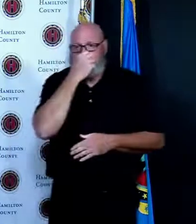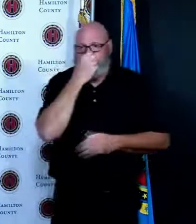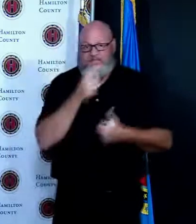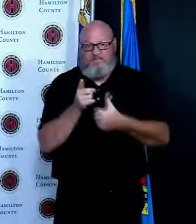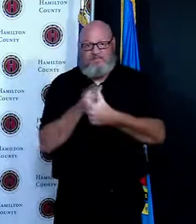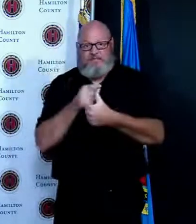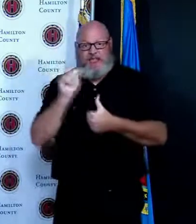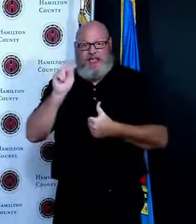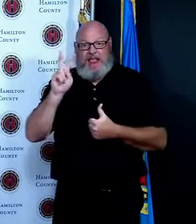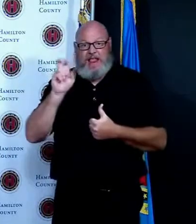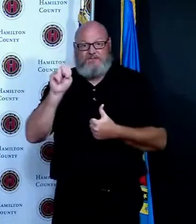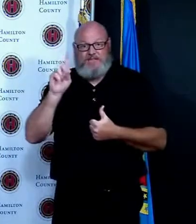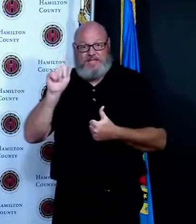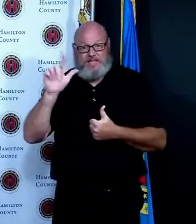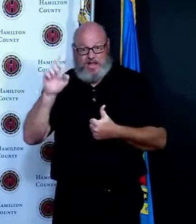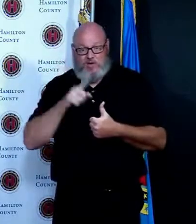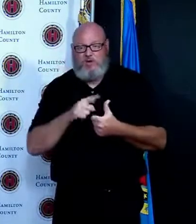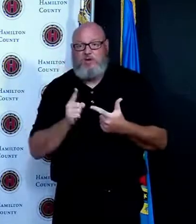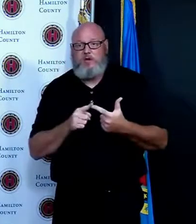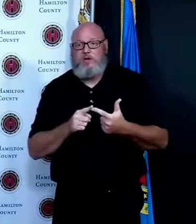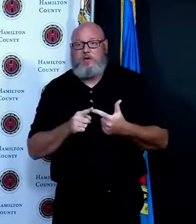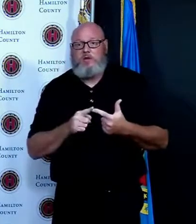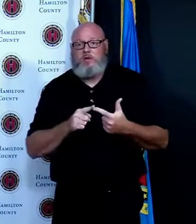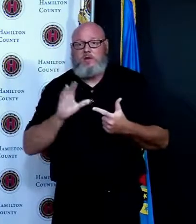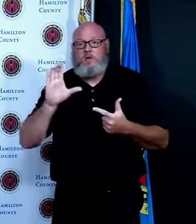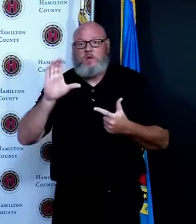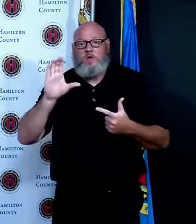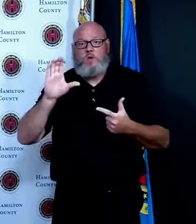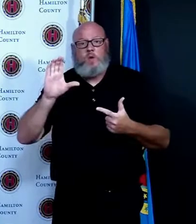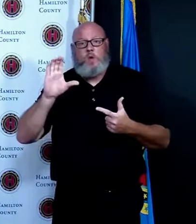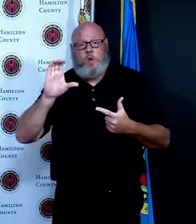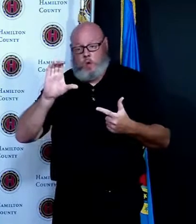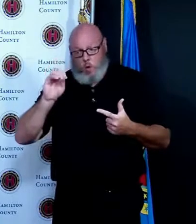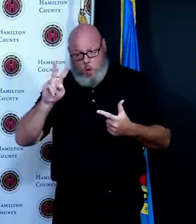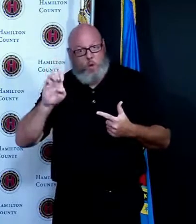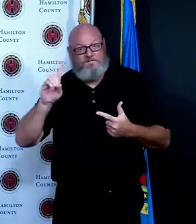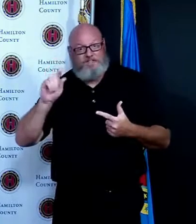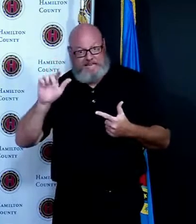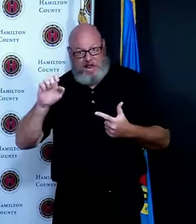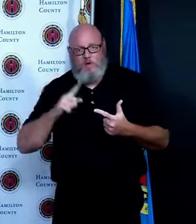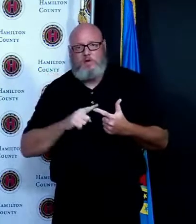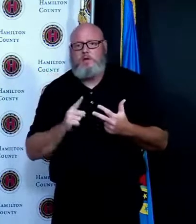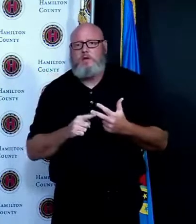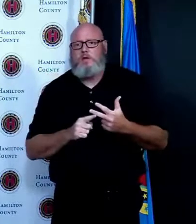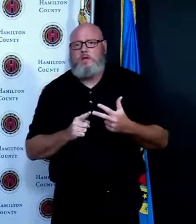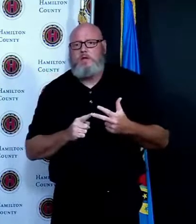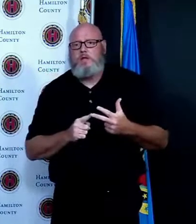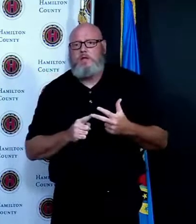this testing is free you don't need an appointment and it's walk up testing in addition to that